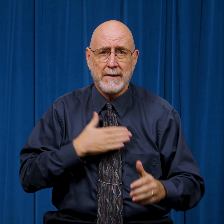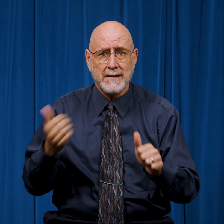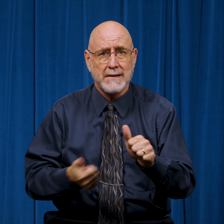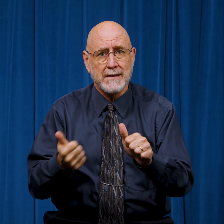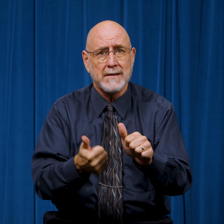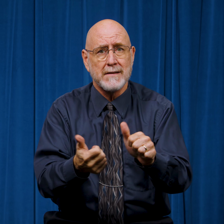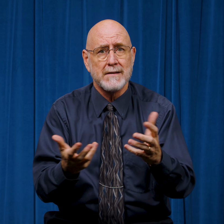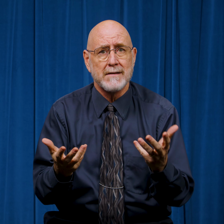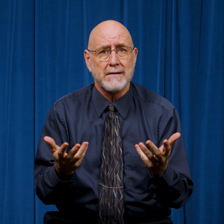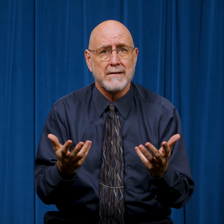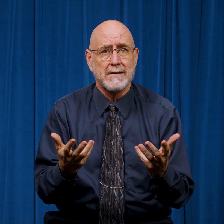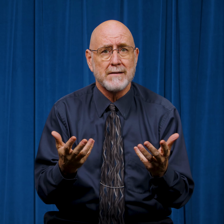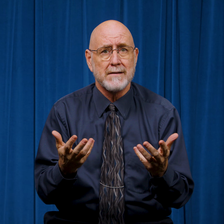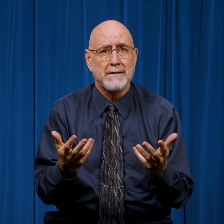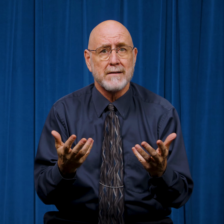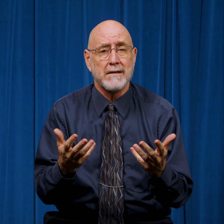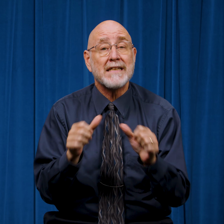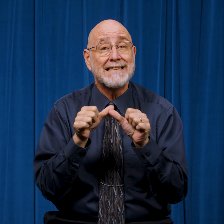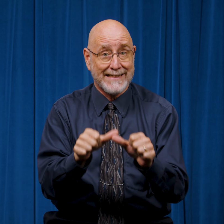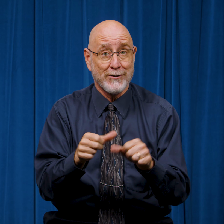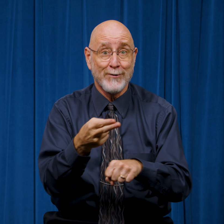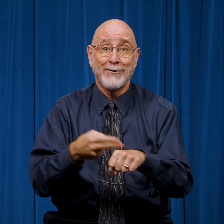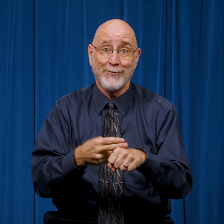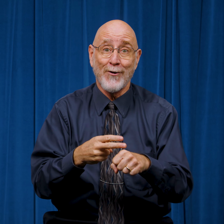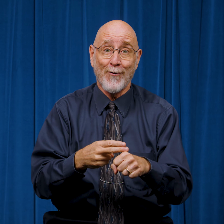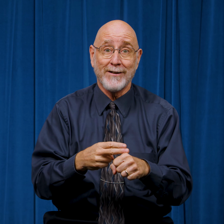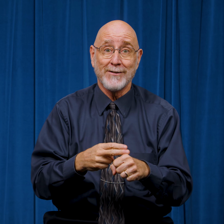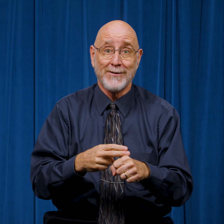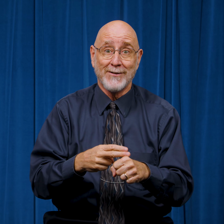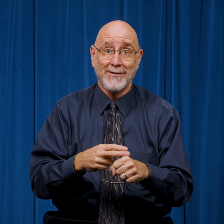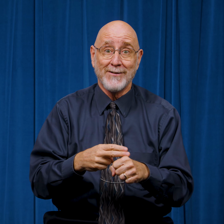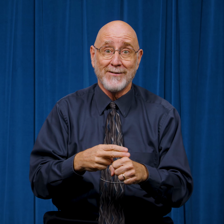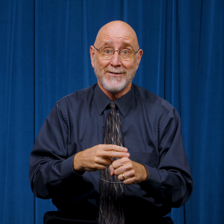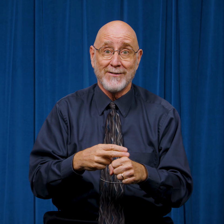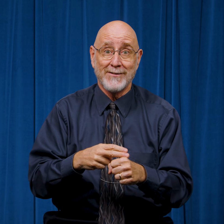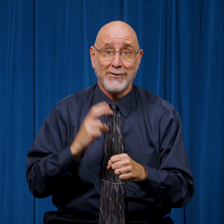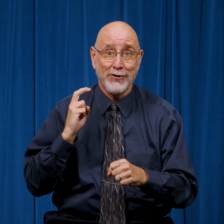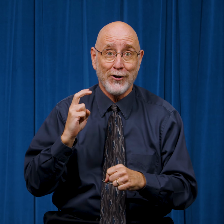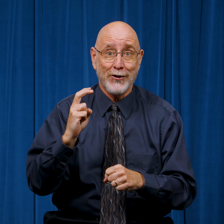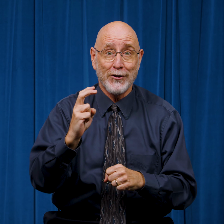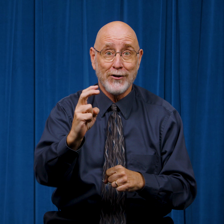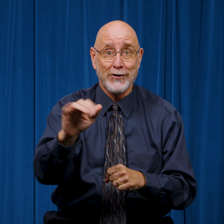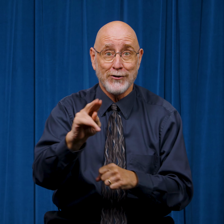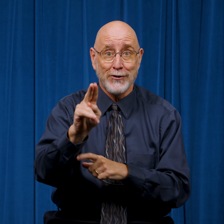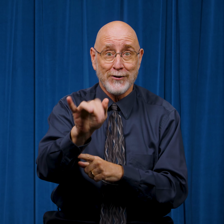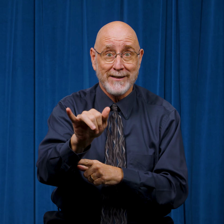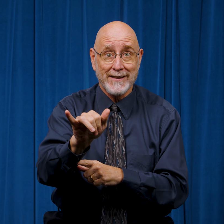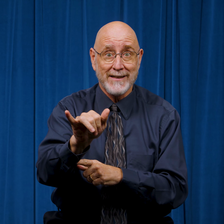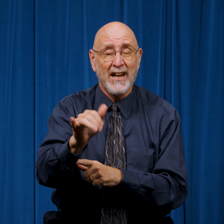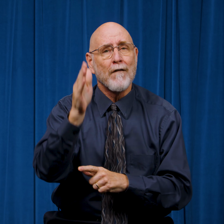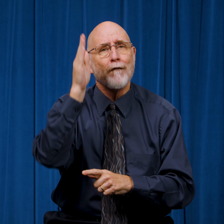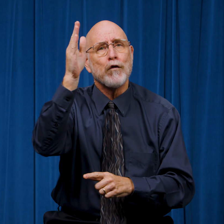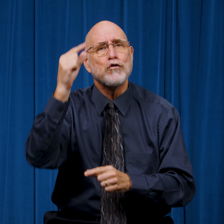But as we continue our historical journey, I want us to also think about how future generations,